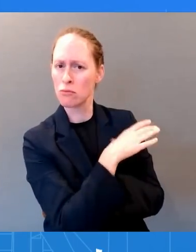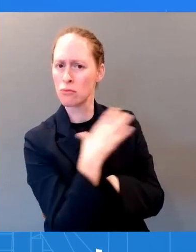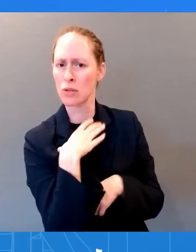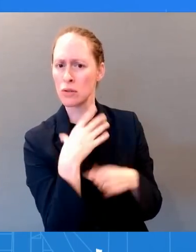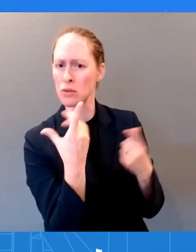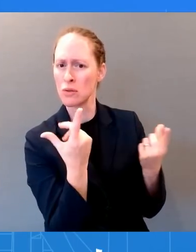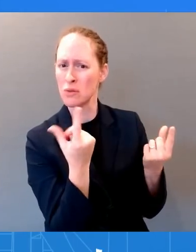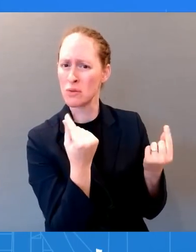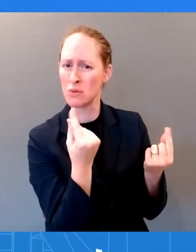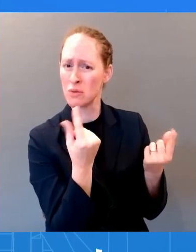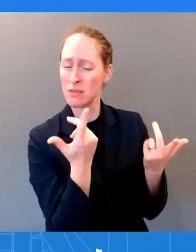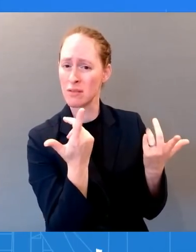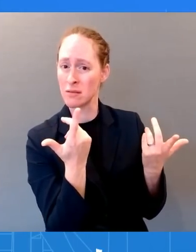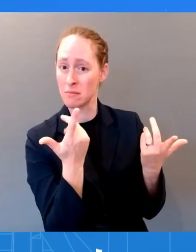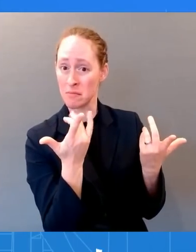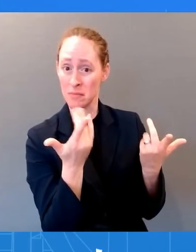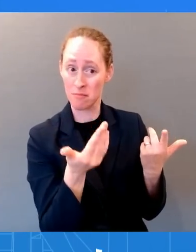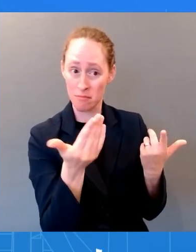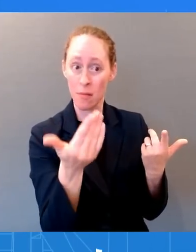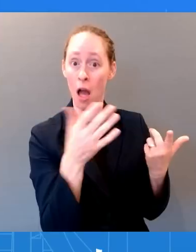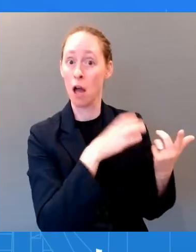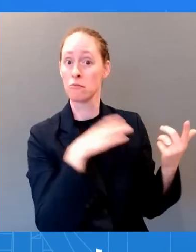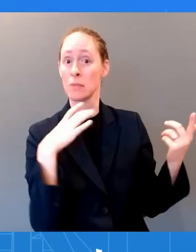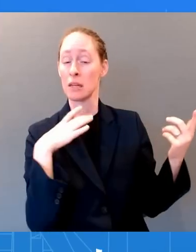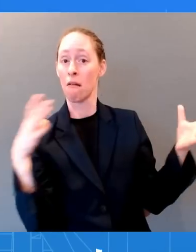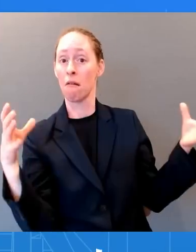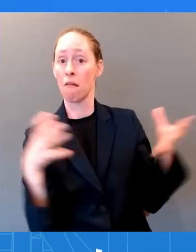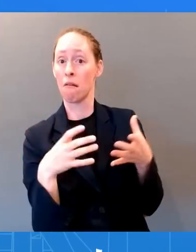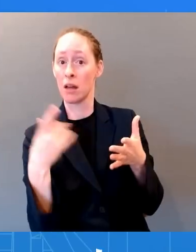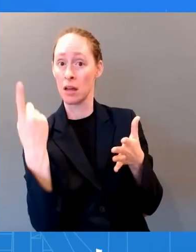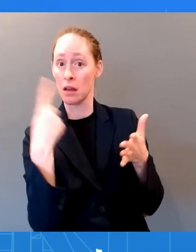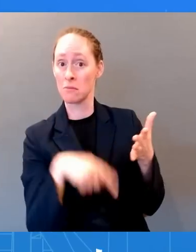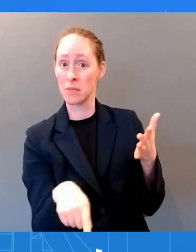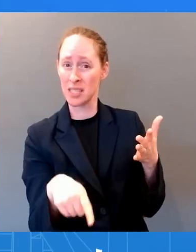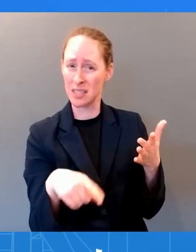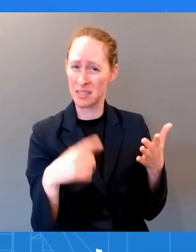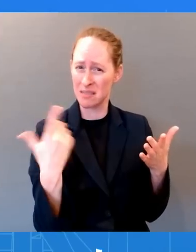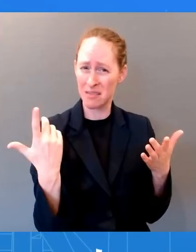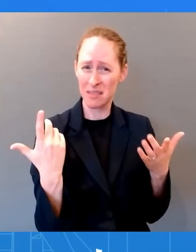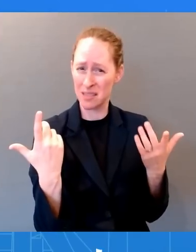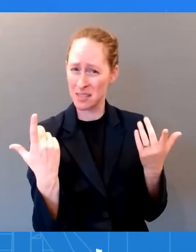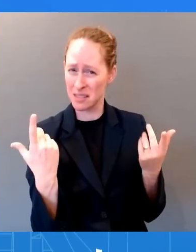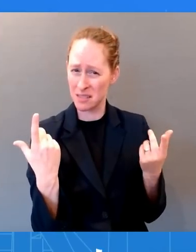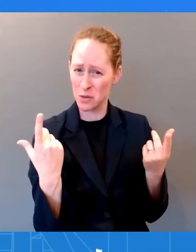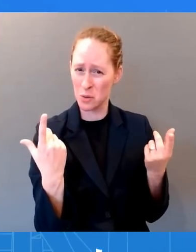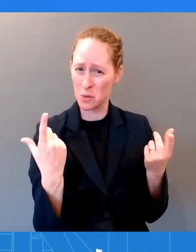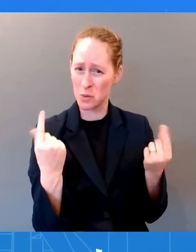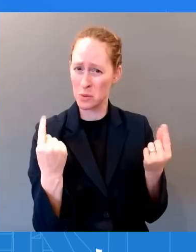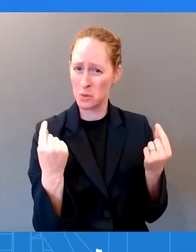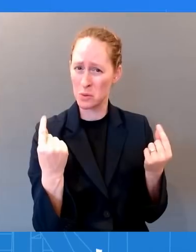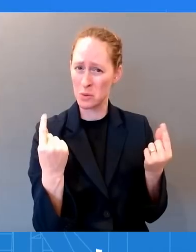heading toward a lot of uncertainty, will the White House make a fresh push on Congress to get this done? Ms. Jean-Pierre: So, as you know,